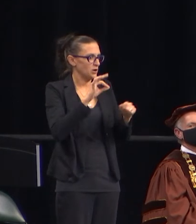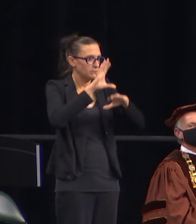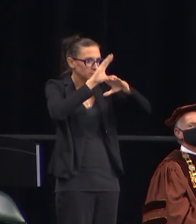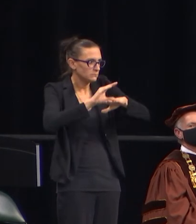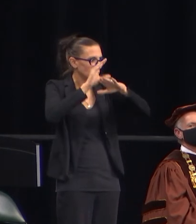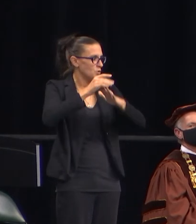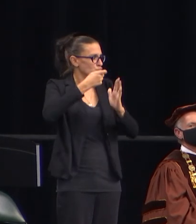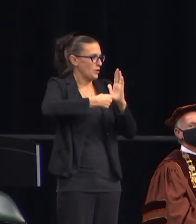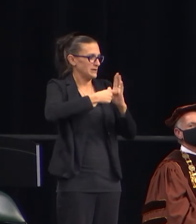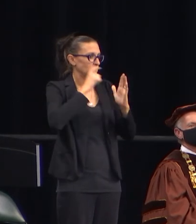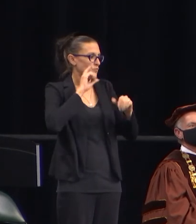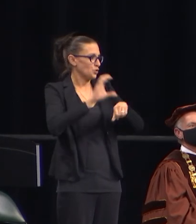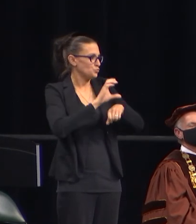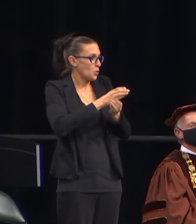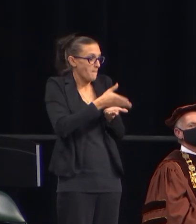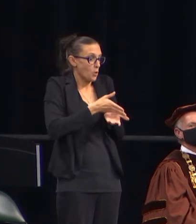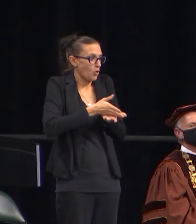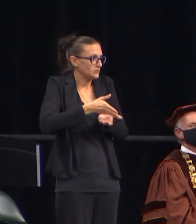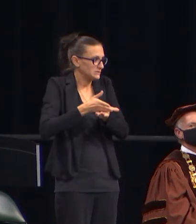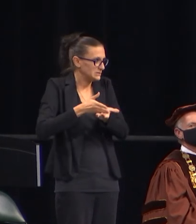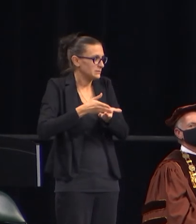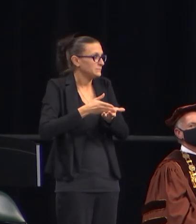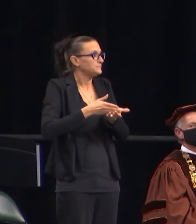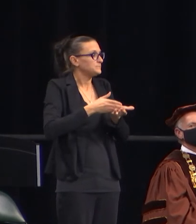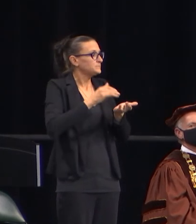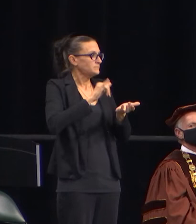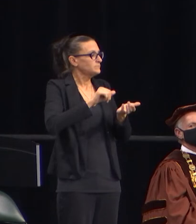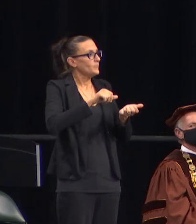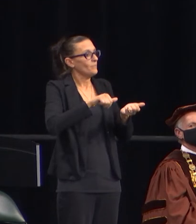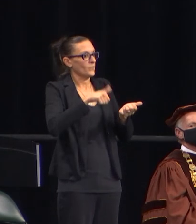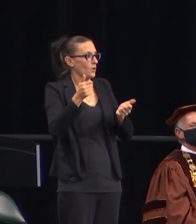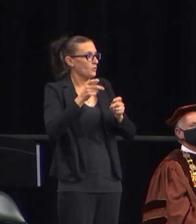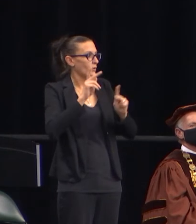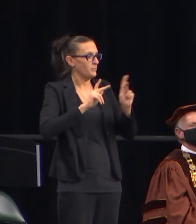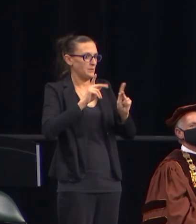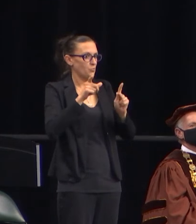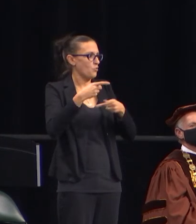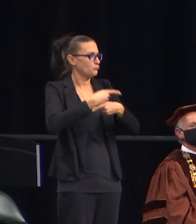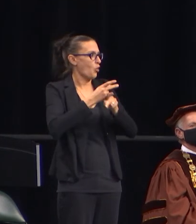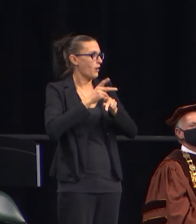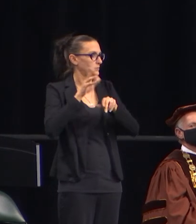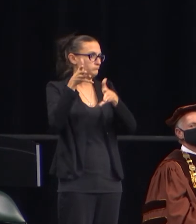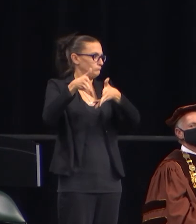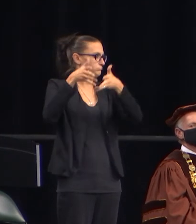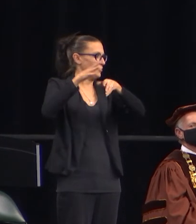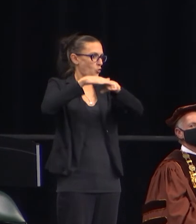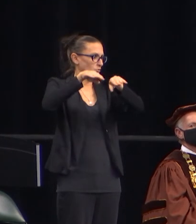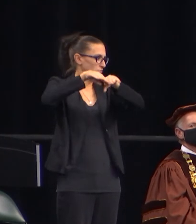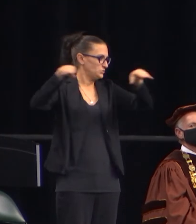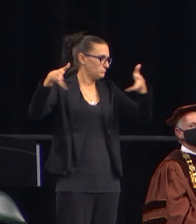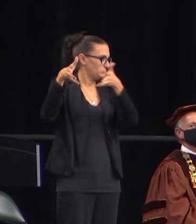for computer components, while other people's products sat on the shelves for months, out of date.